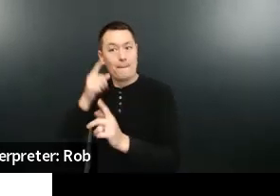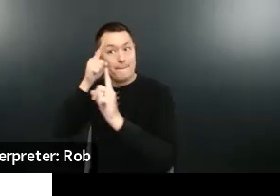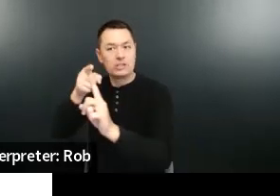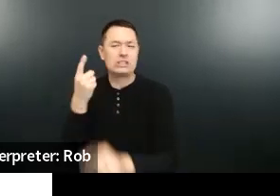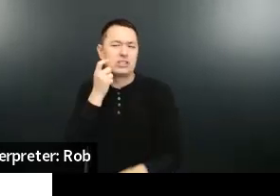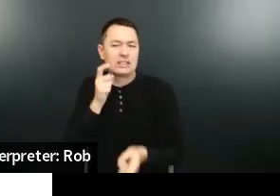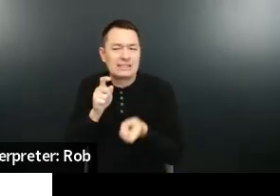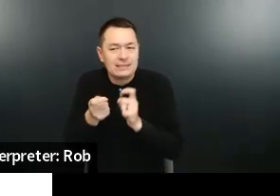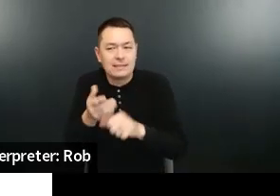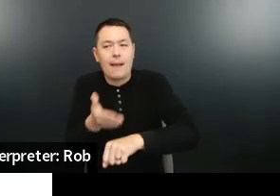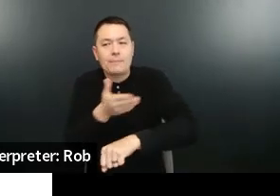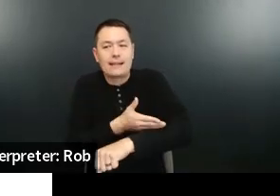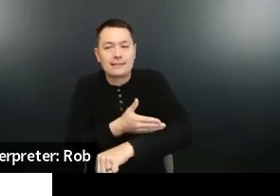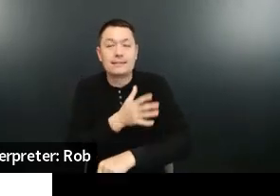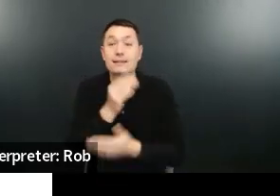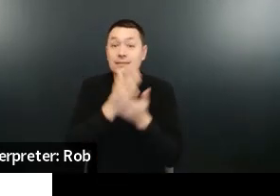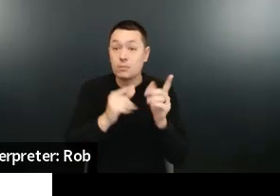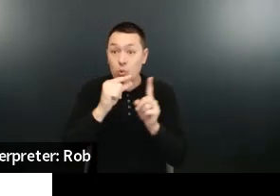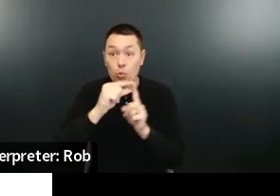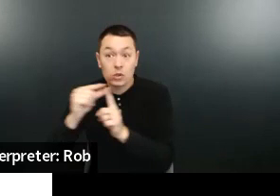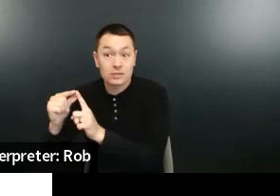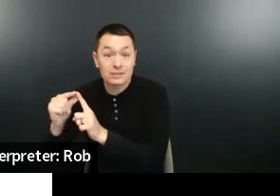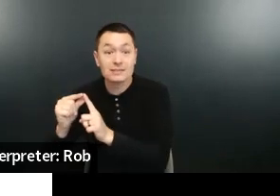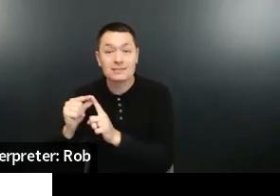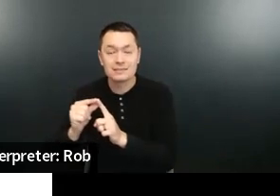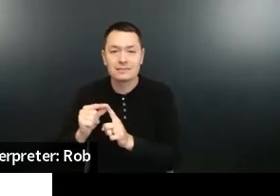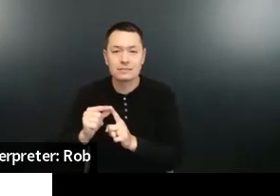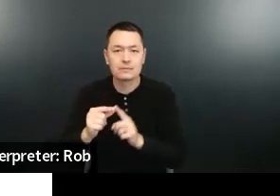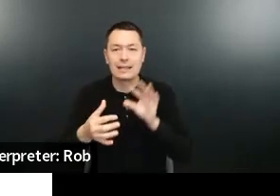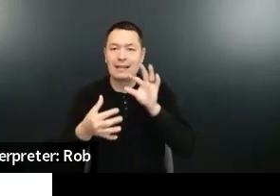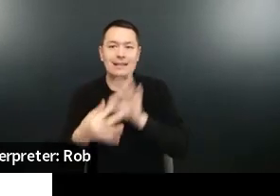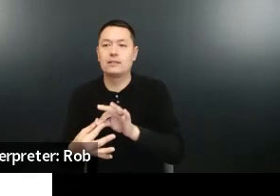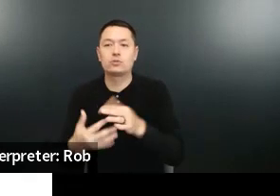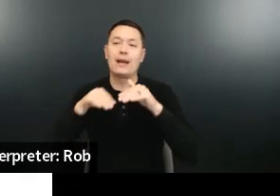and some of the words in that have to do with access and equity